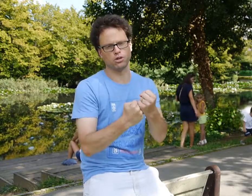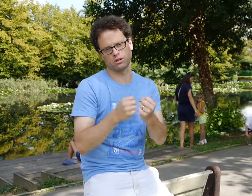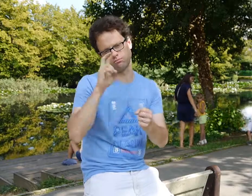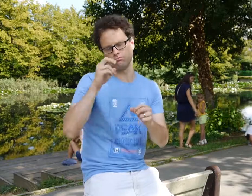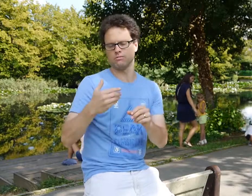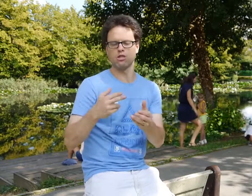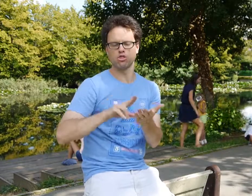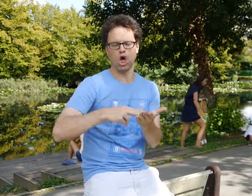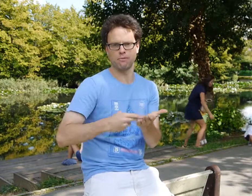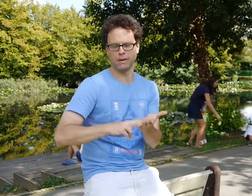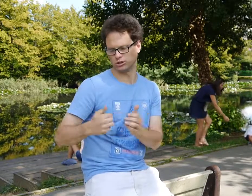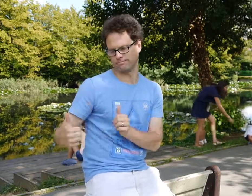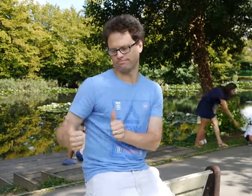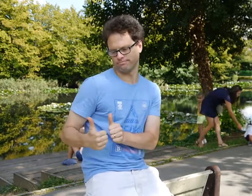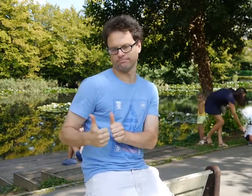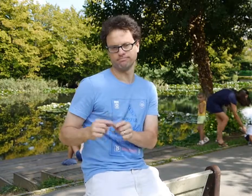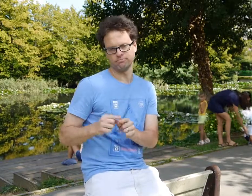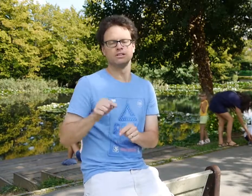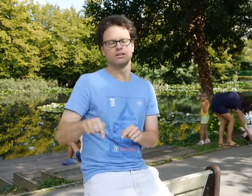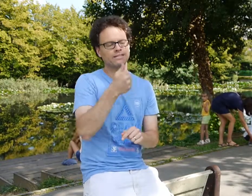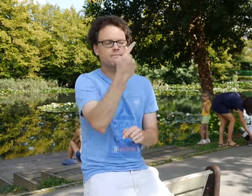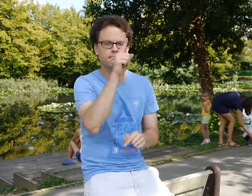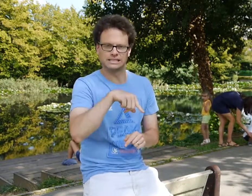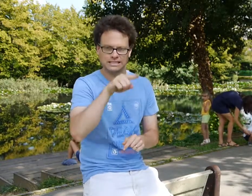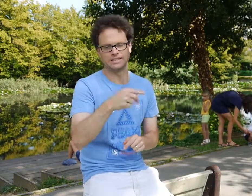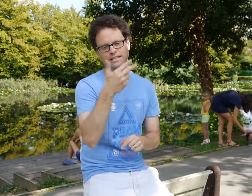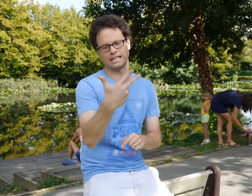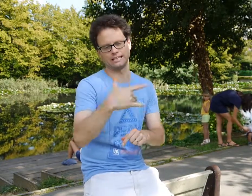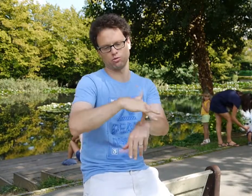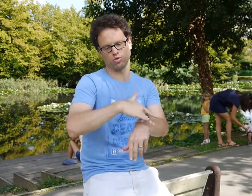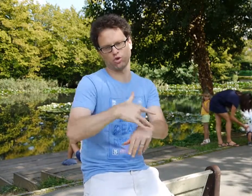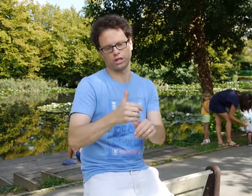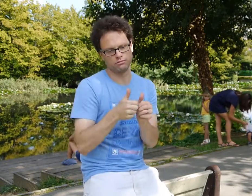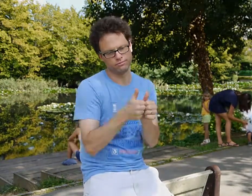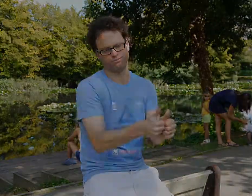that covers the cost of 30 hours of interpreting a month.